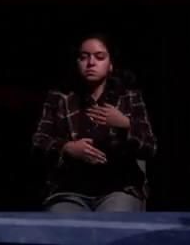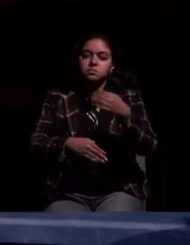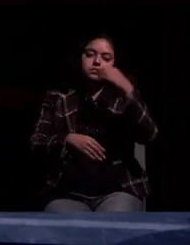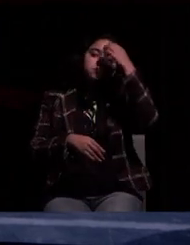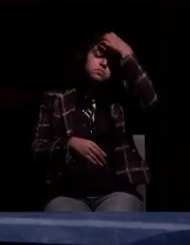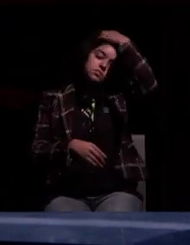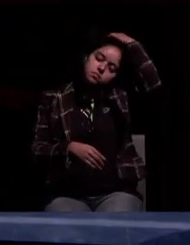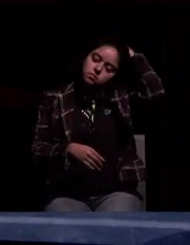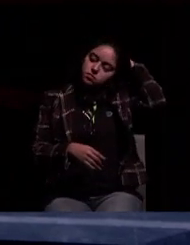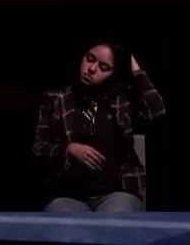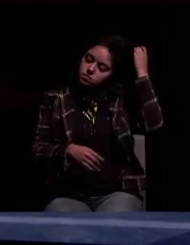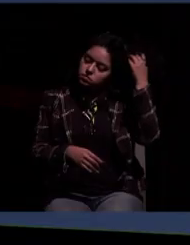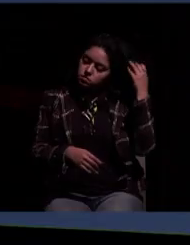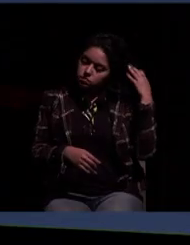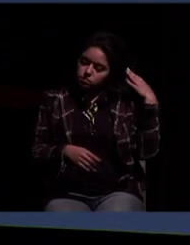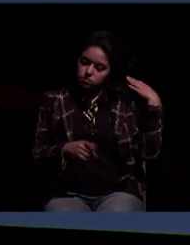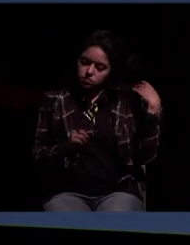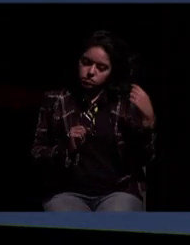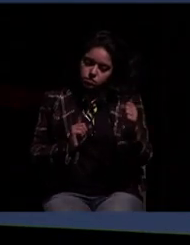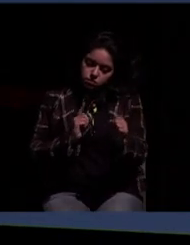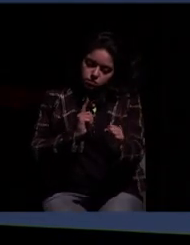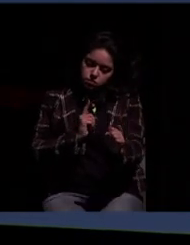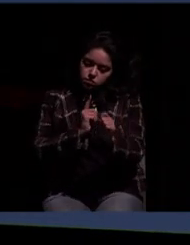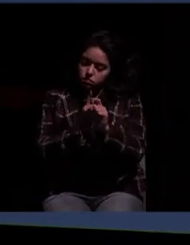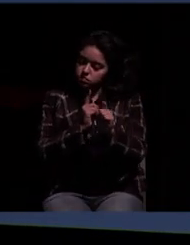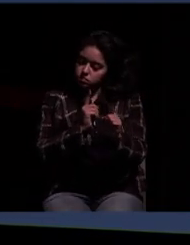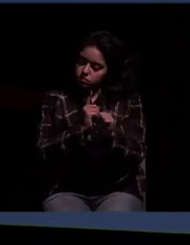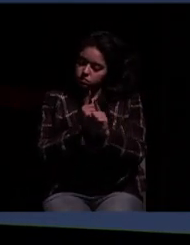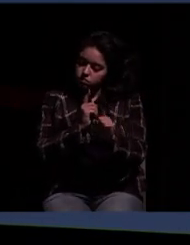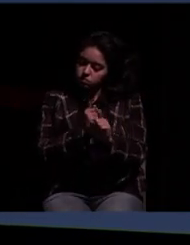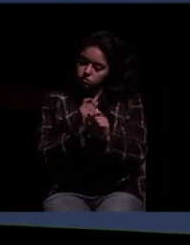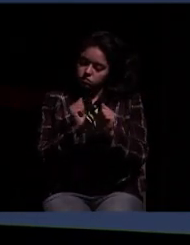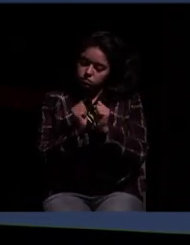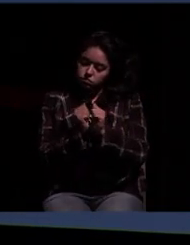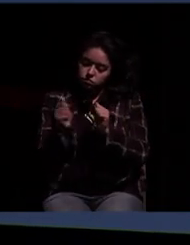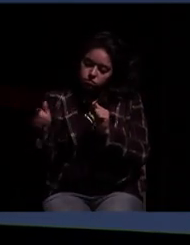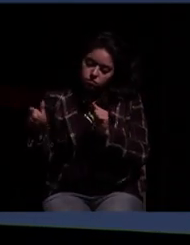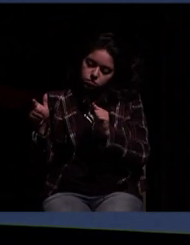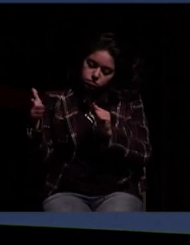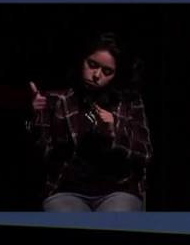in the encounter with other people